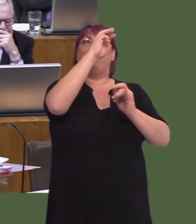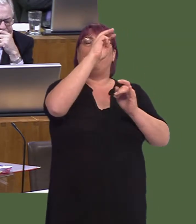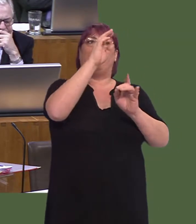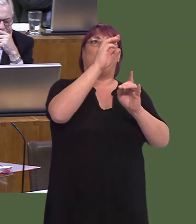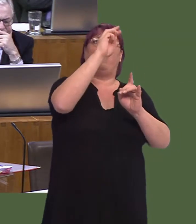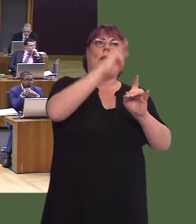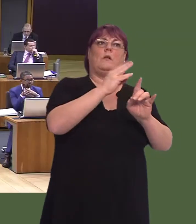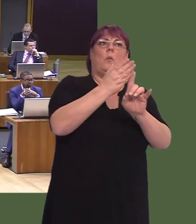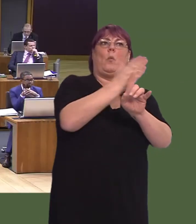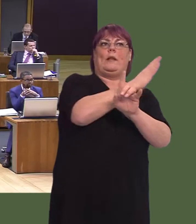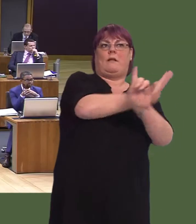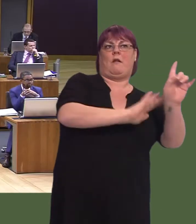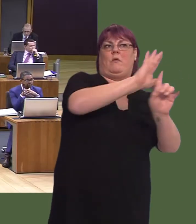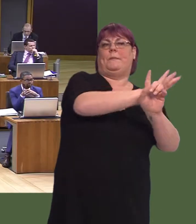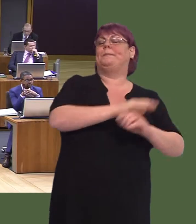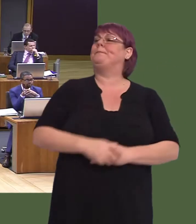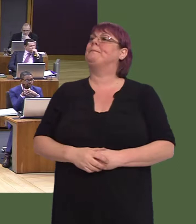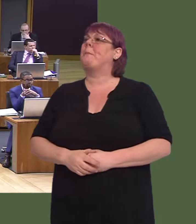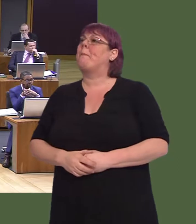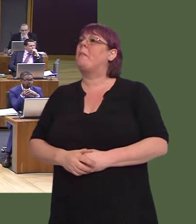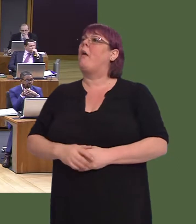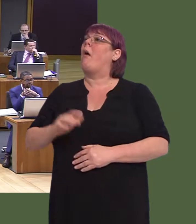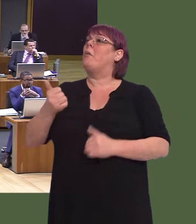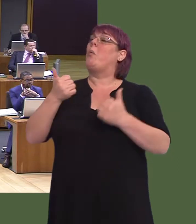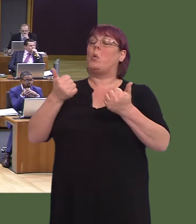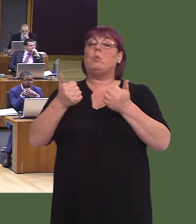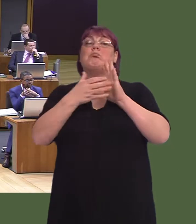Caroline Jones AM: First Minister, while there have been good examples of the scheme being